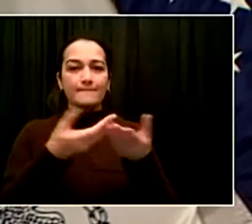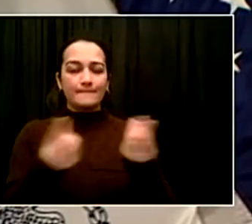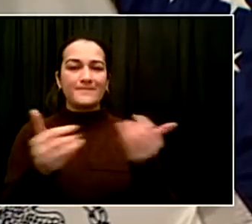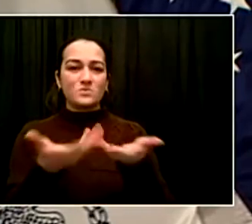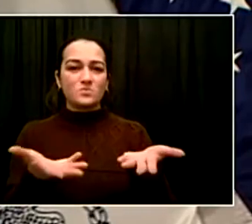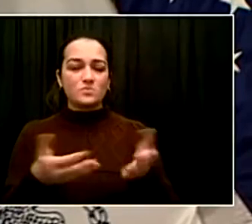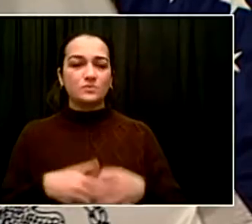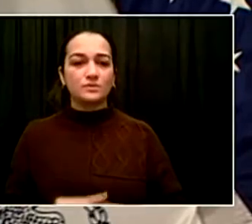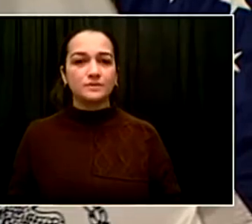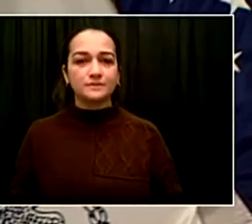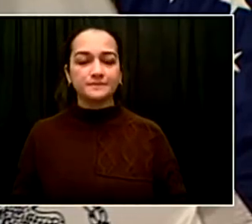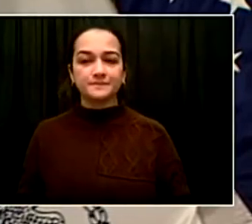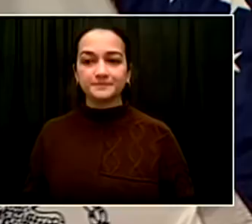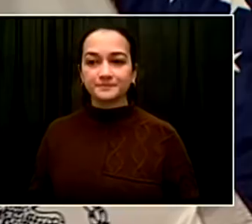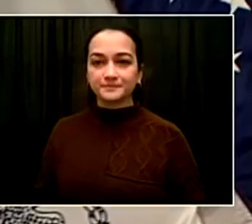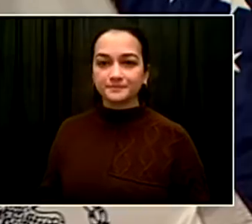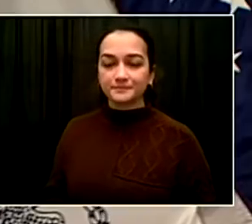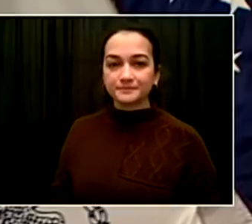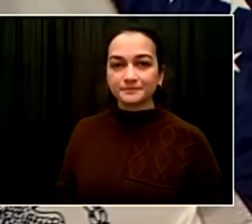EXPENSIVE AND HOME TEST.